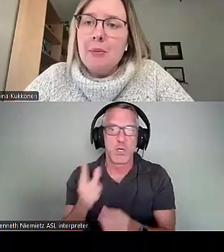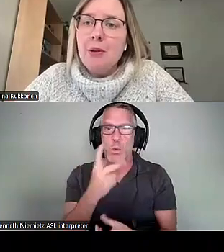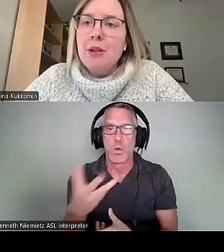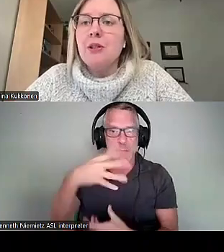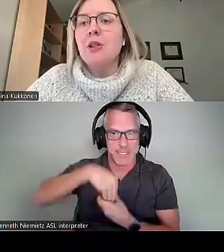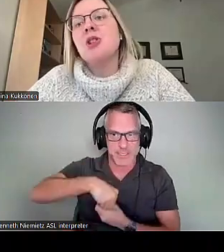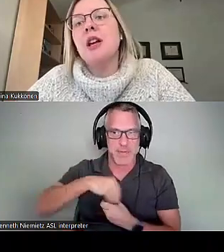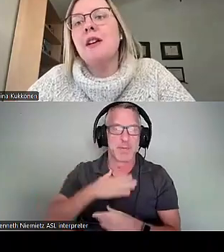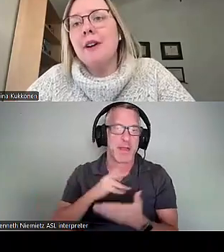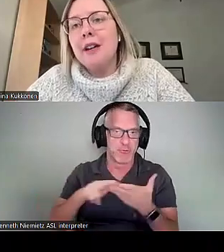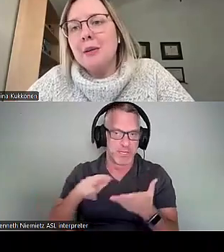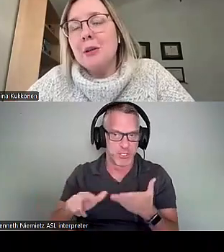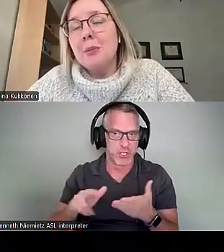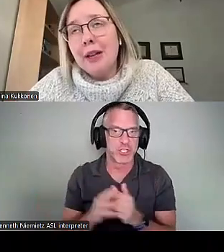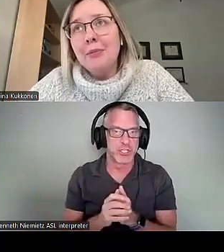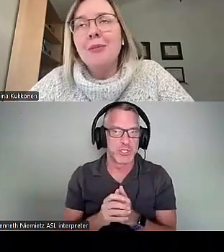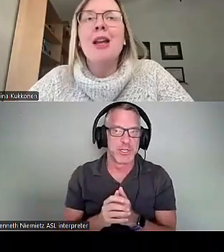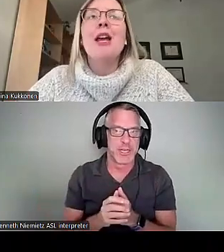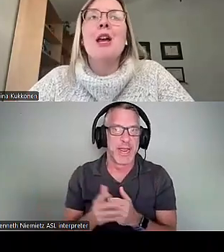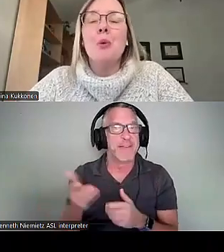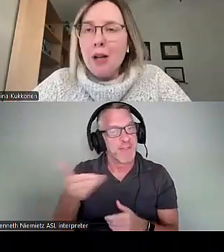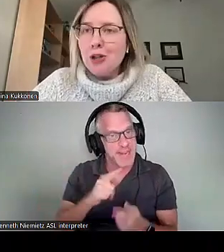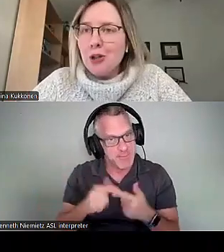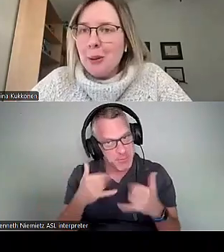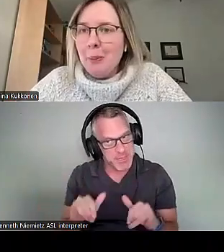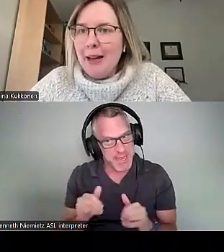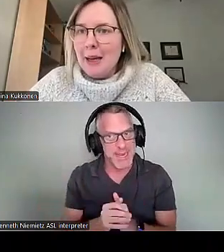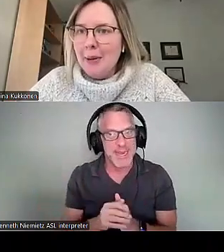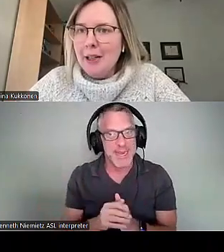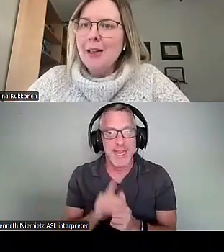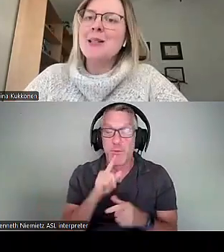in my research and invited them to play it. It was during the pandemic,